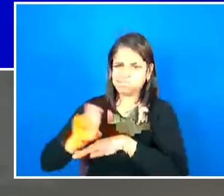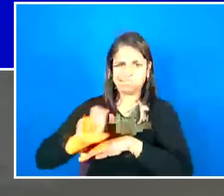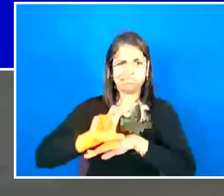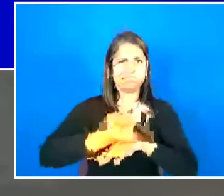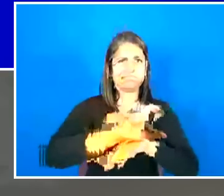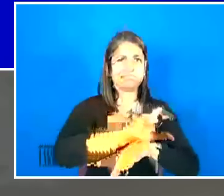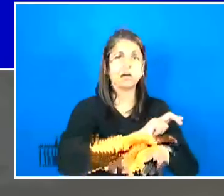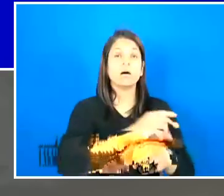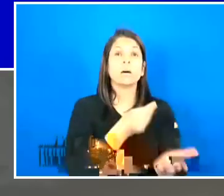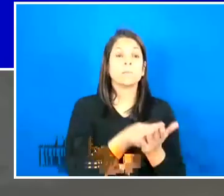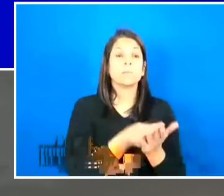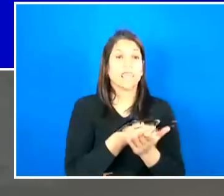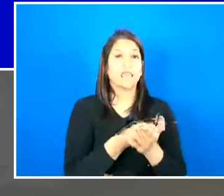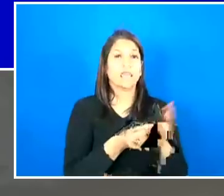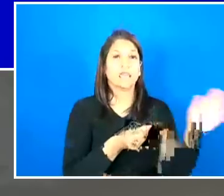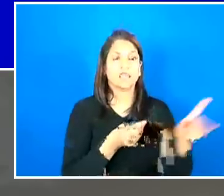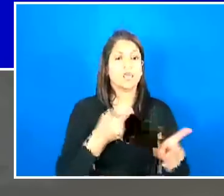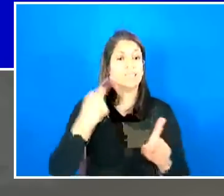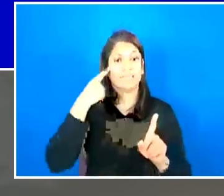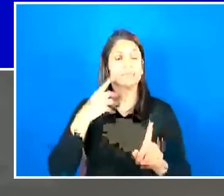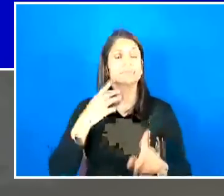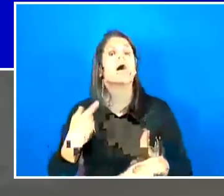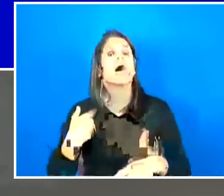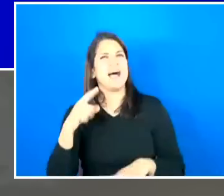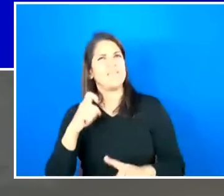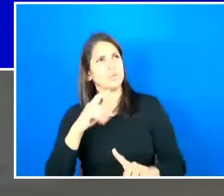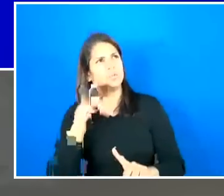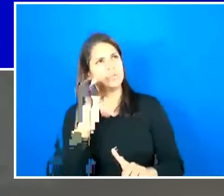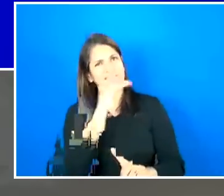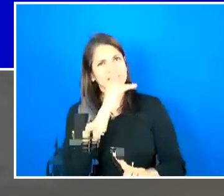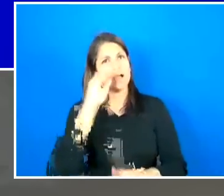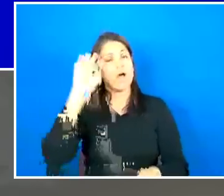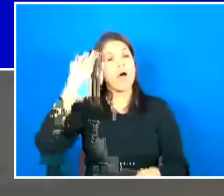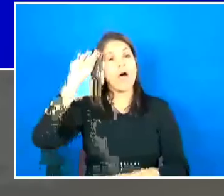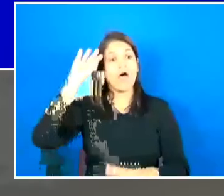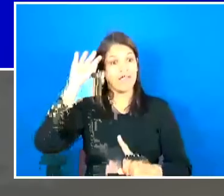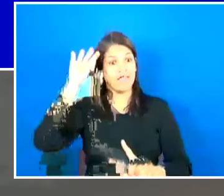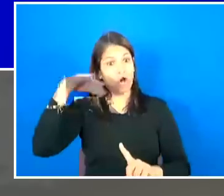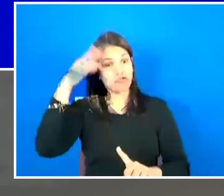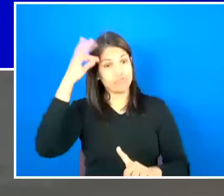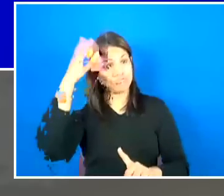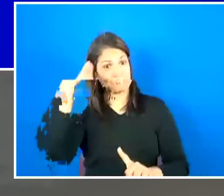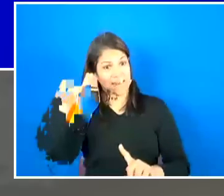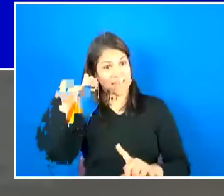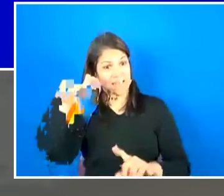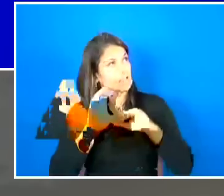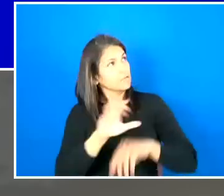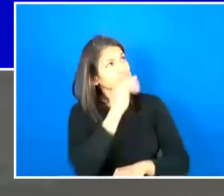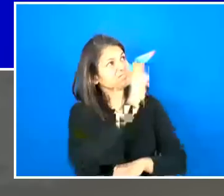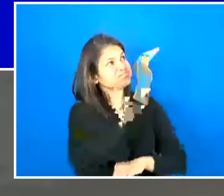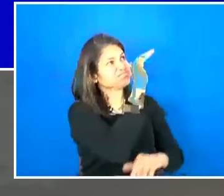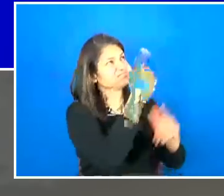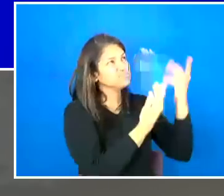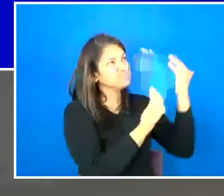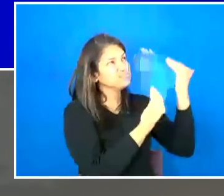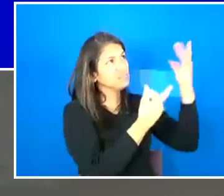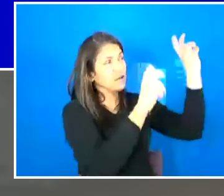YOU GET ACCESS TO THIS FEDERAL MONEY. IT'SF IRSTO CME